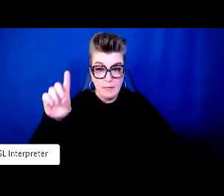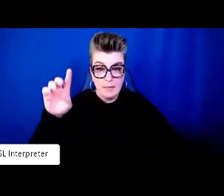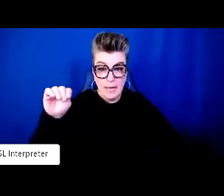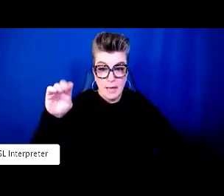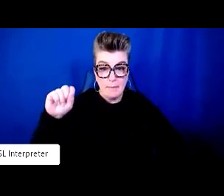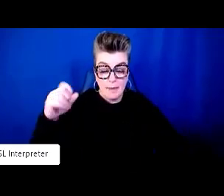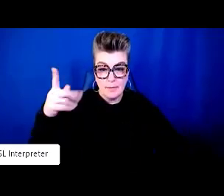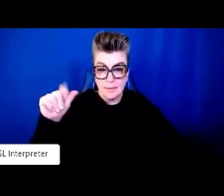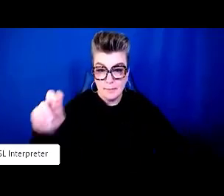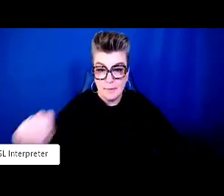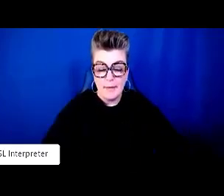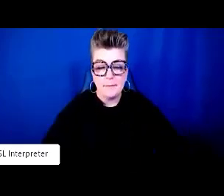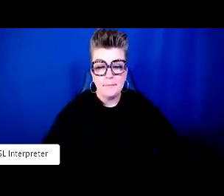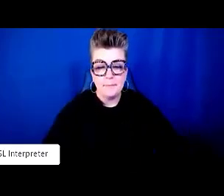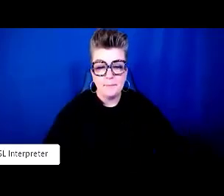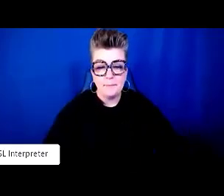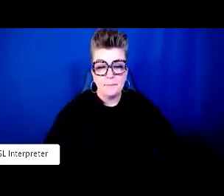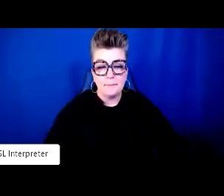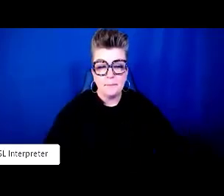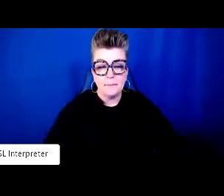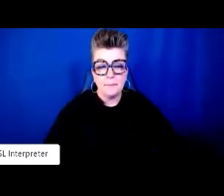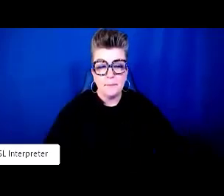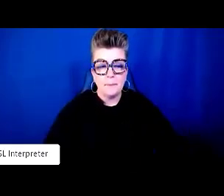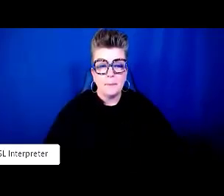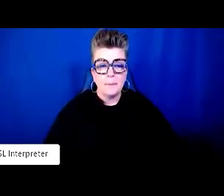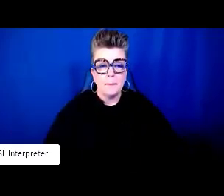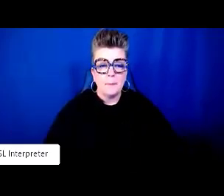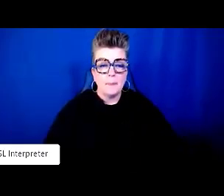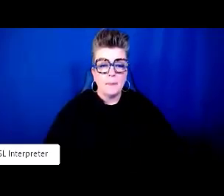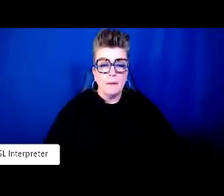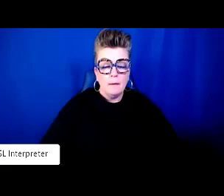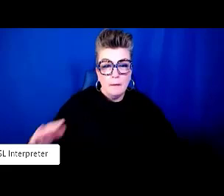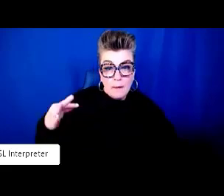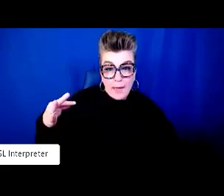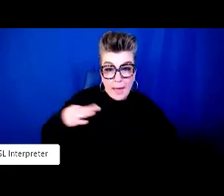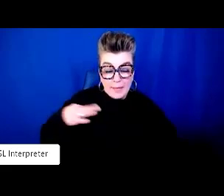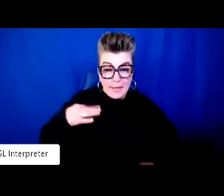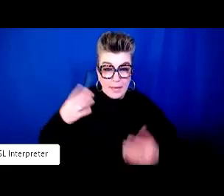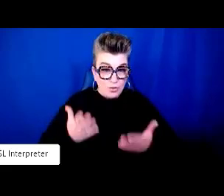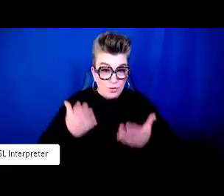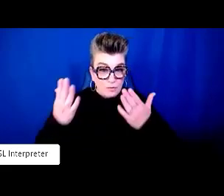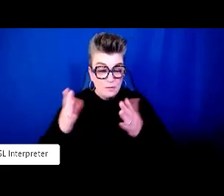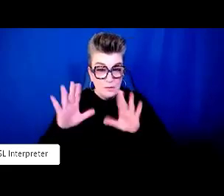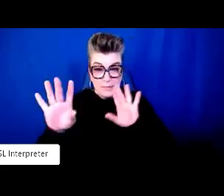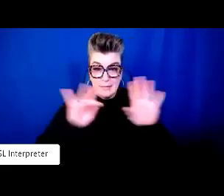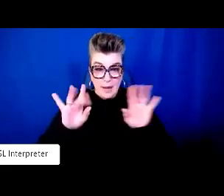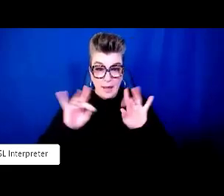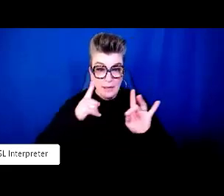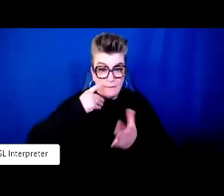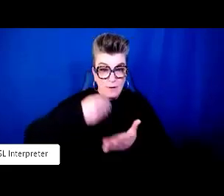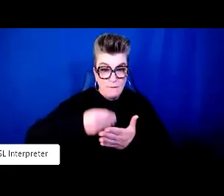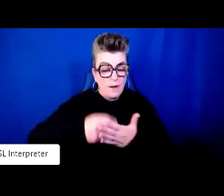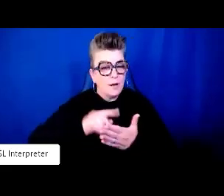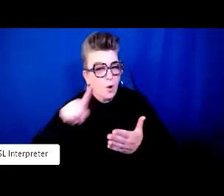Applications selected for funding will only be funded when program staff determine that the DMS plan is complete and acceptable.